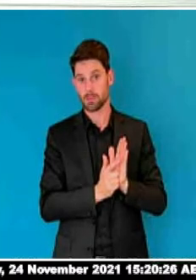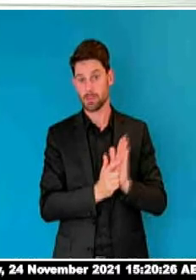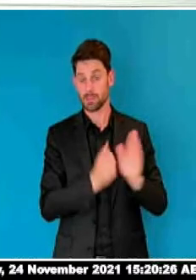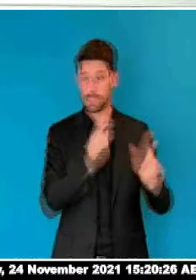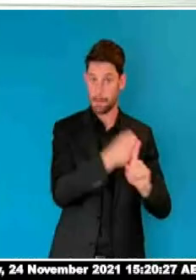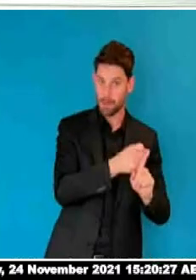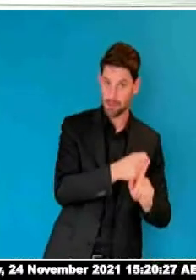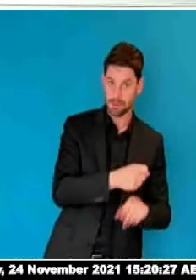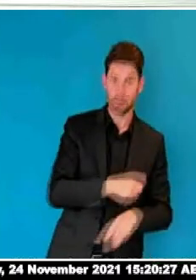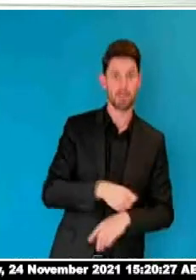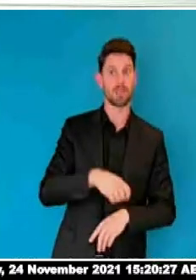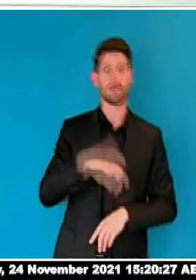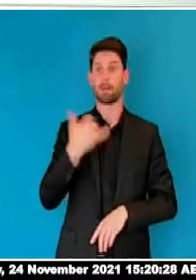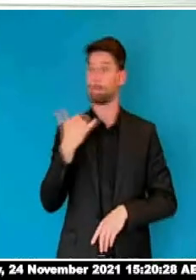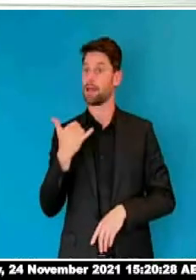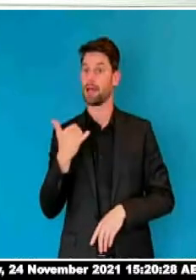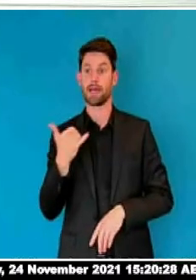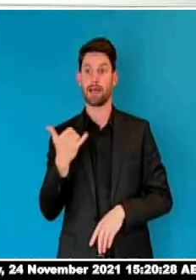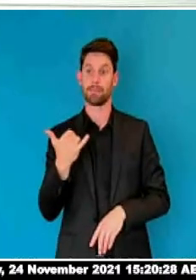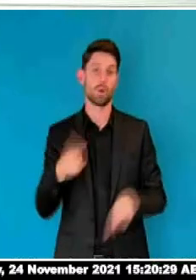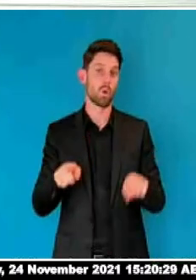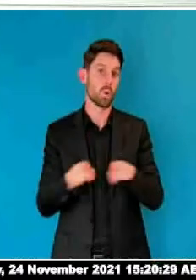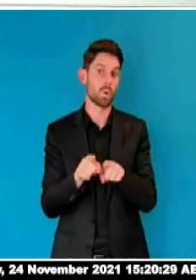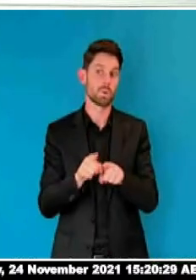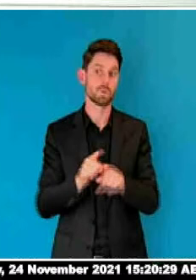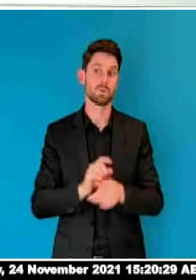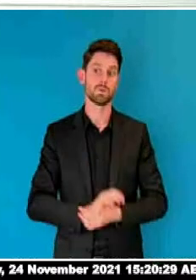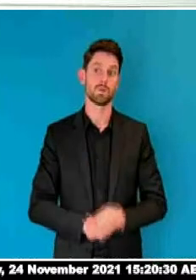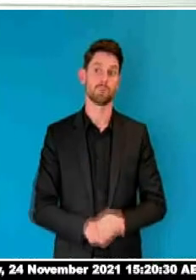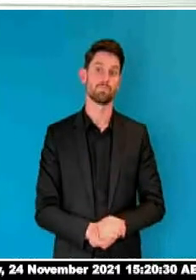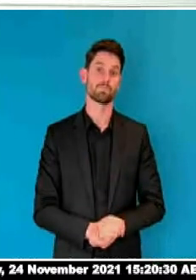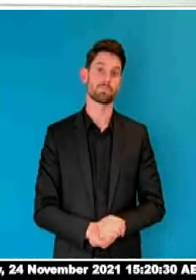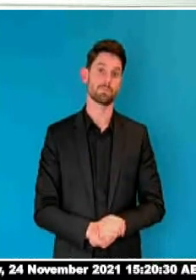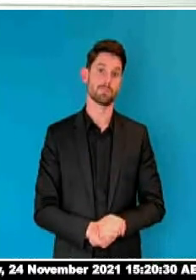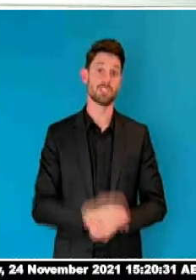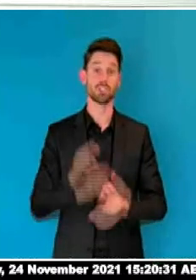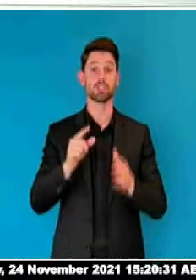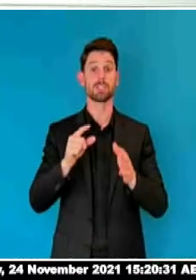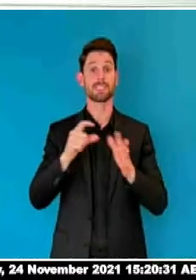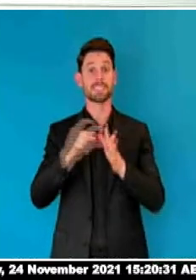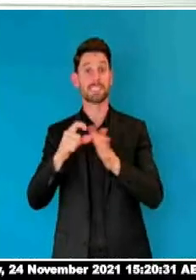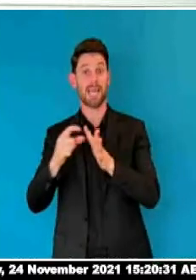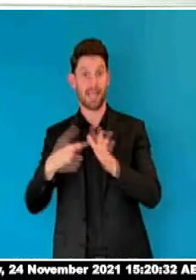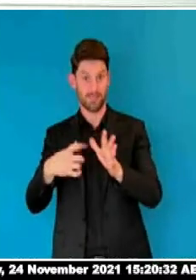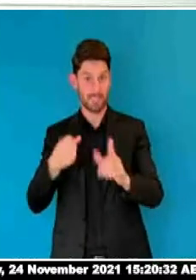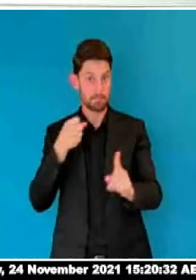of the discrimination, the disability discrimination legislation.